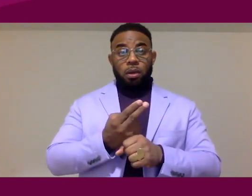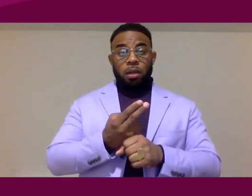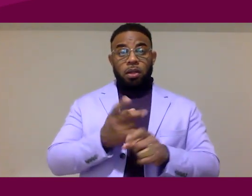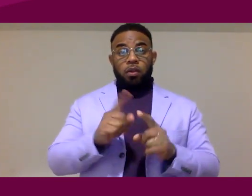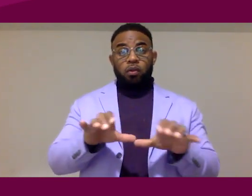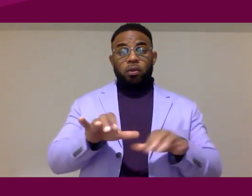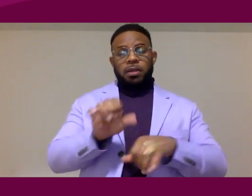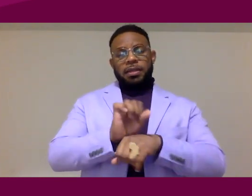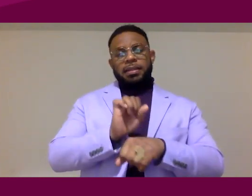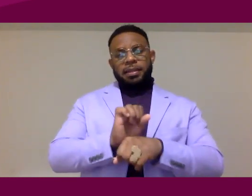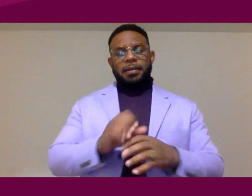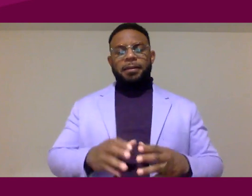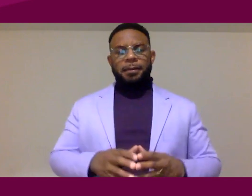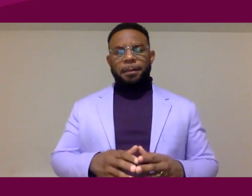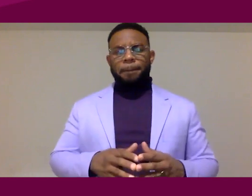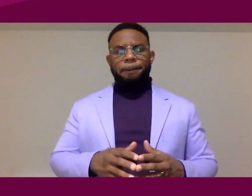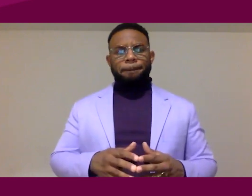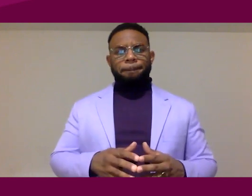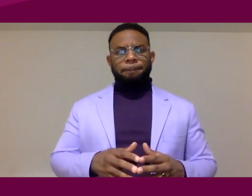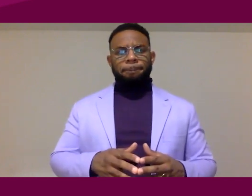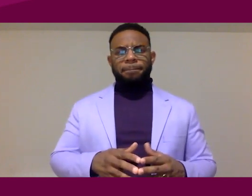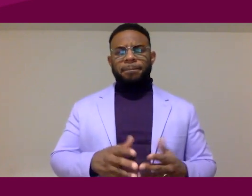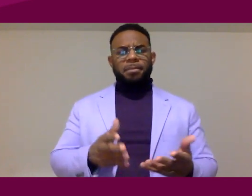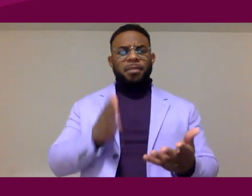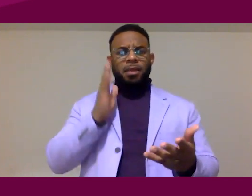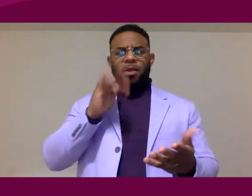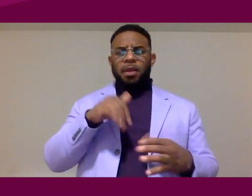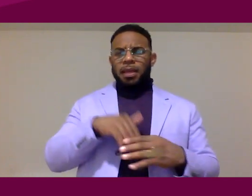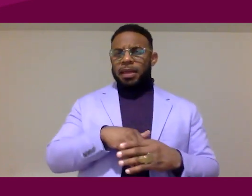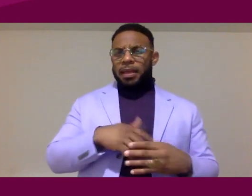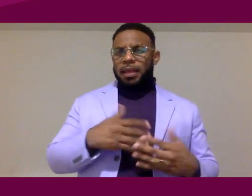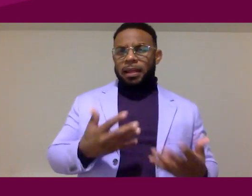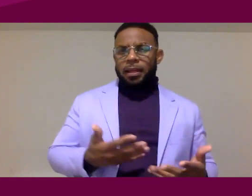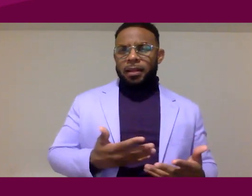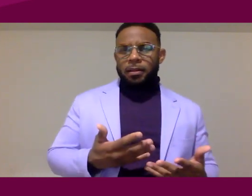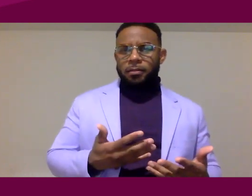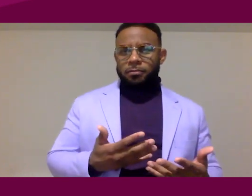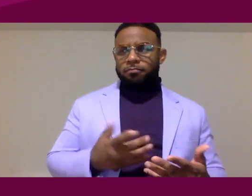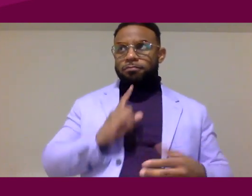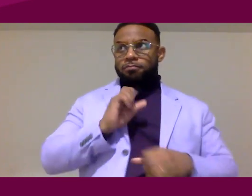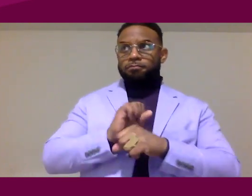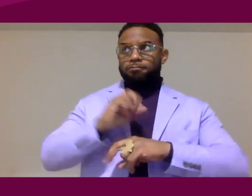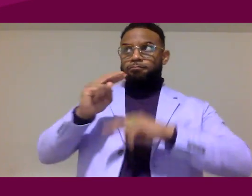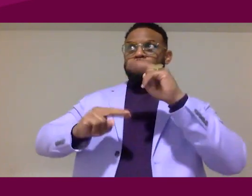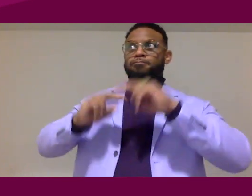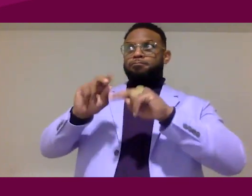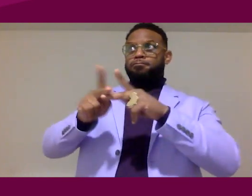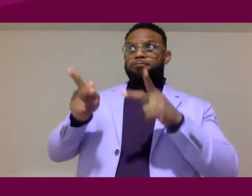to do their jobs in a brick and mortar space.